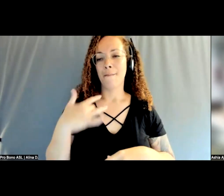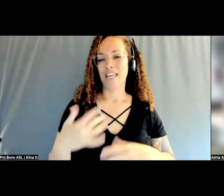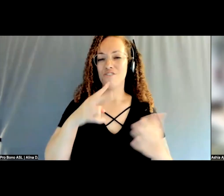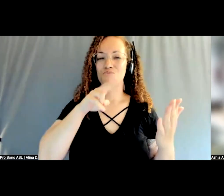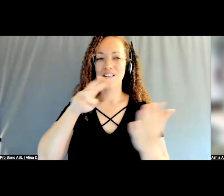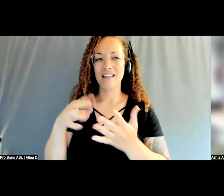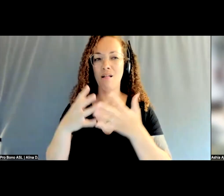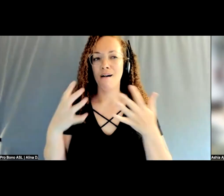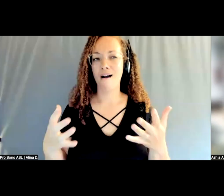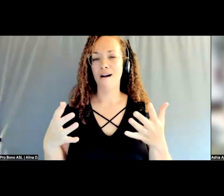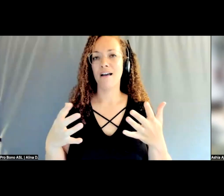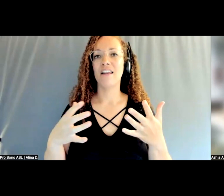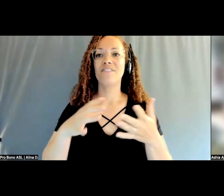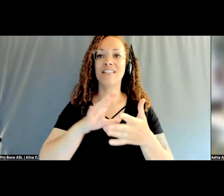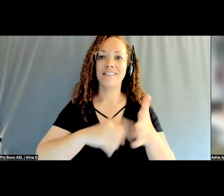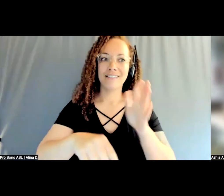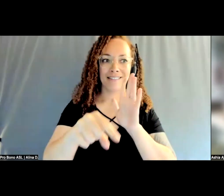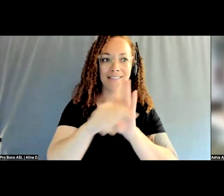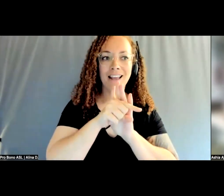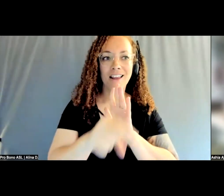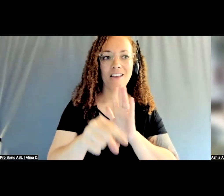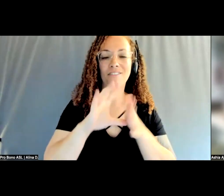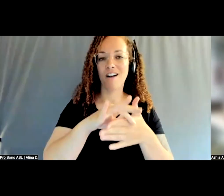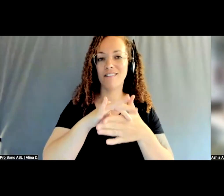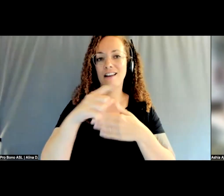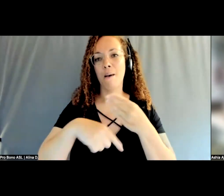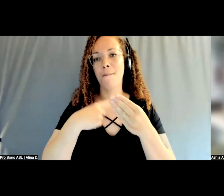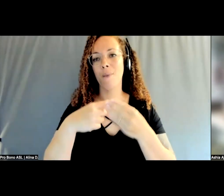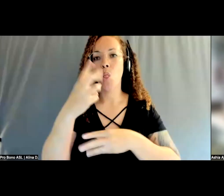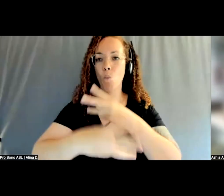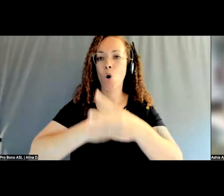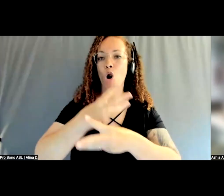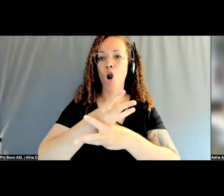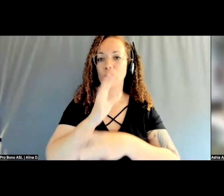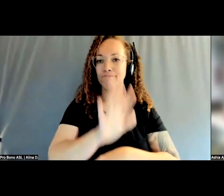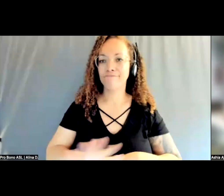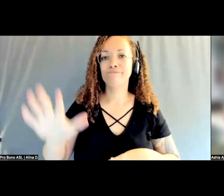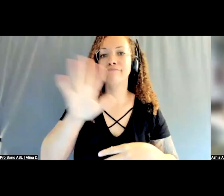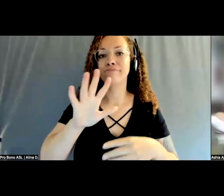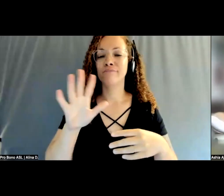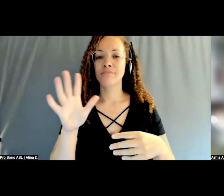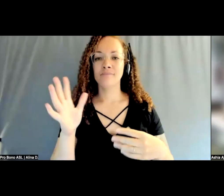content about the environment about the state of the world. And it's also really important for me